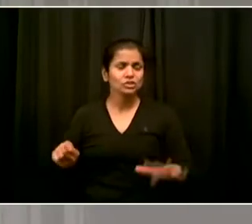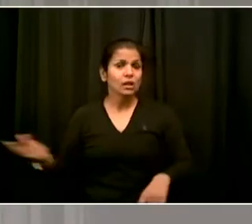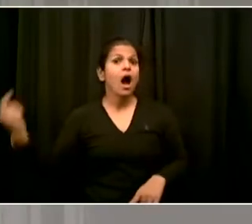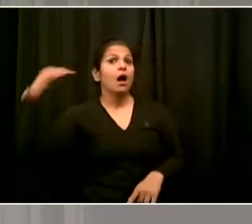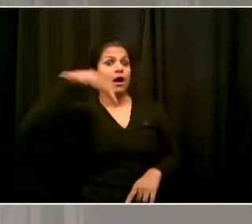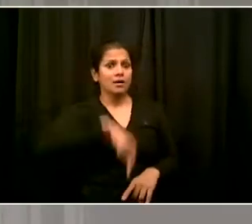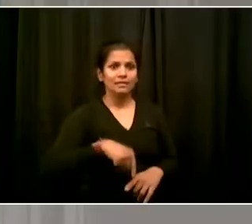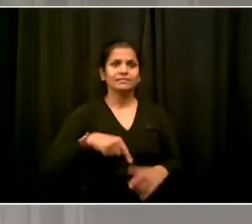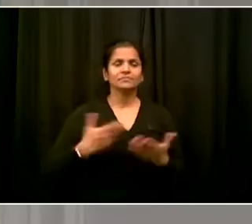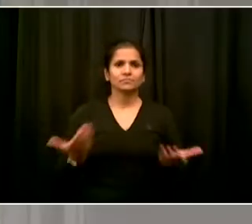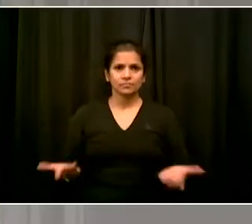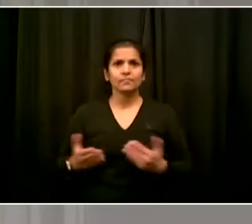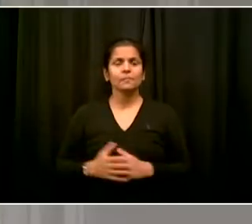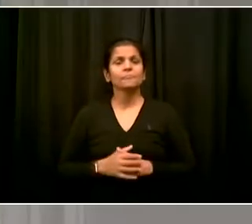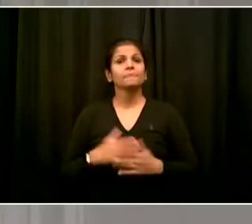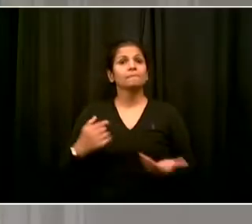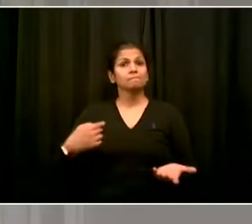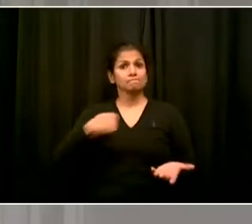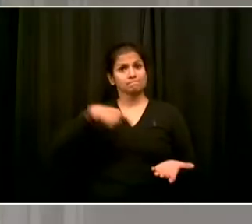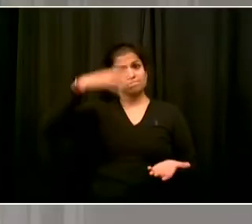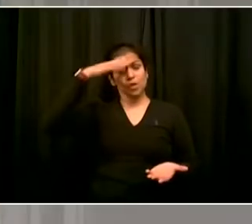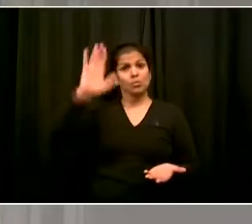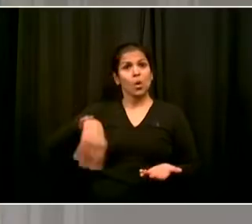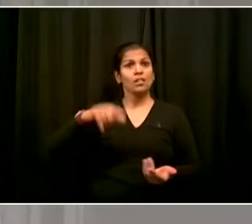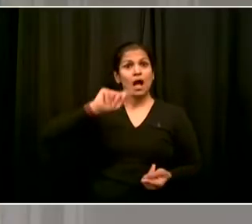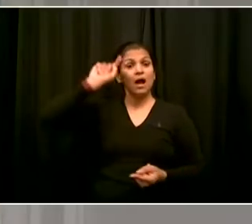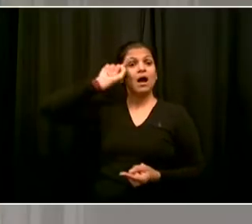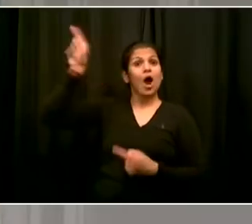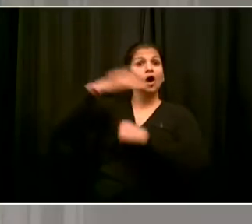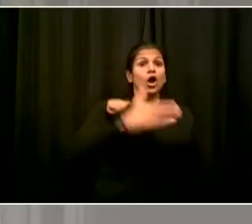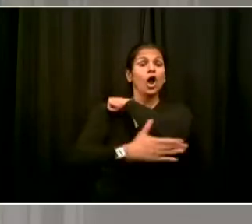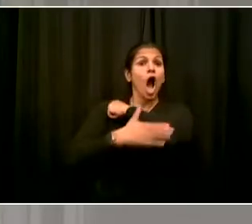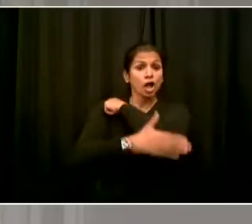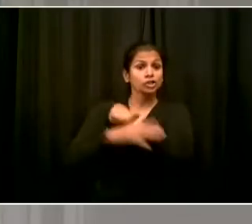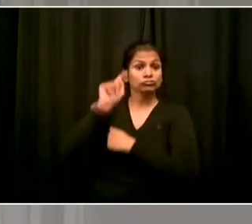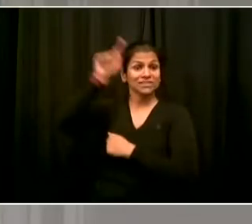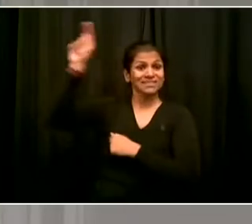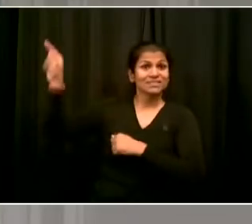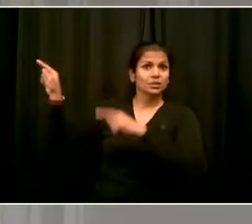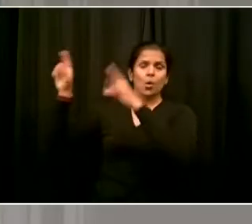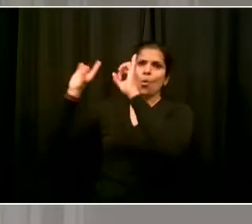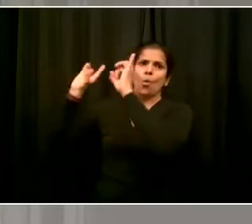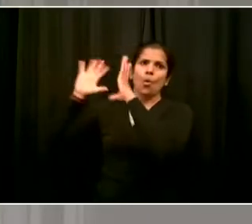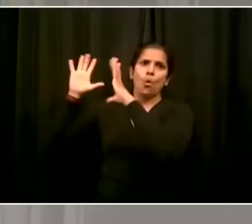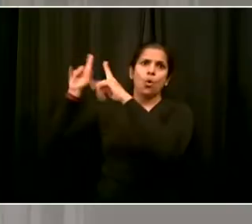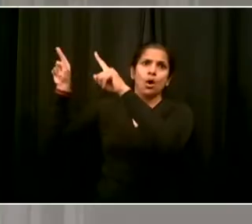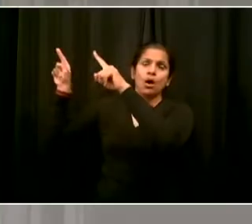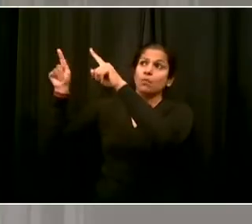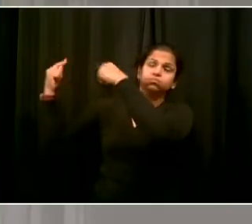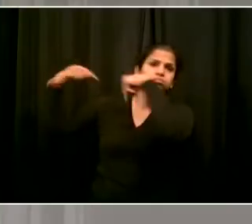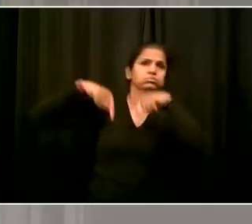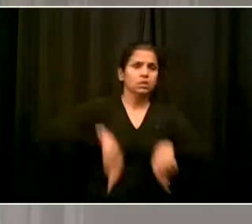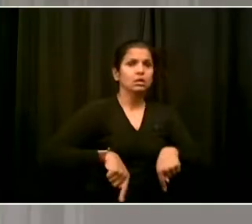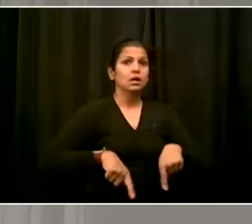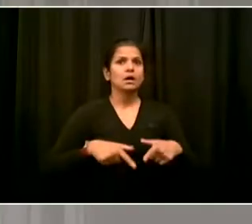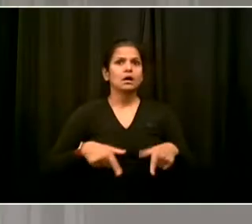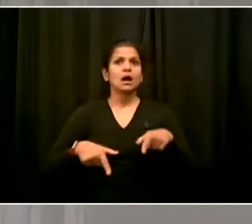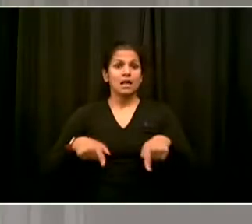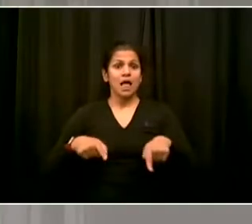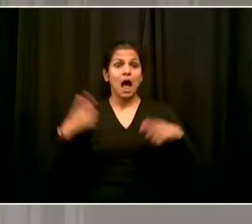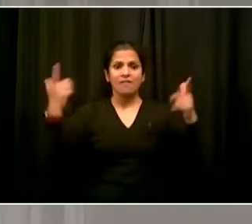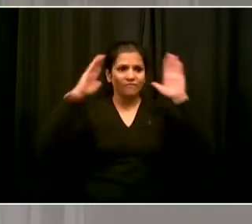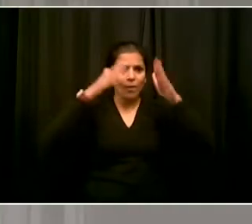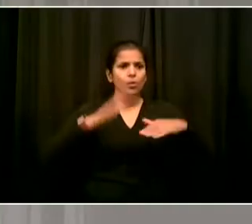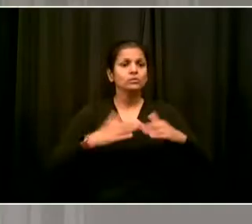I'M ALL TOO FAMILIAR WITH THE